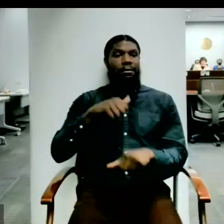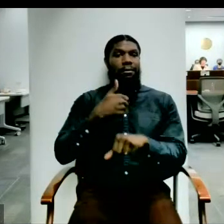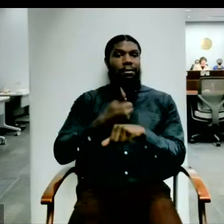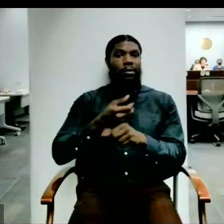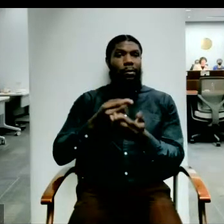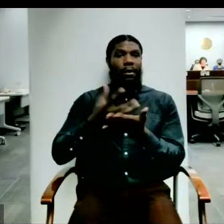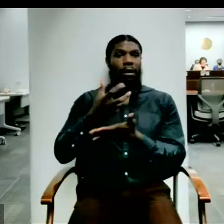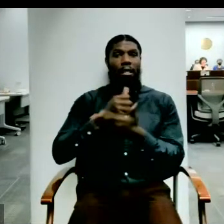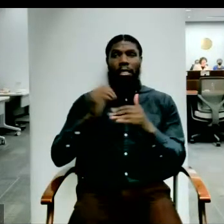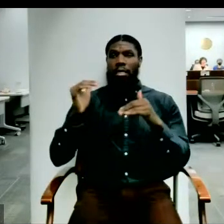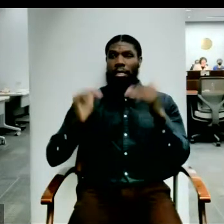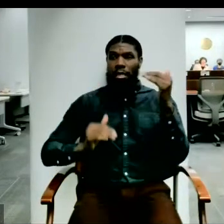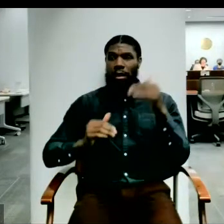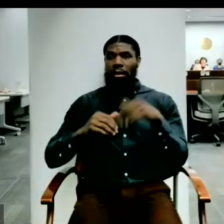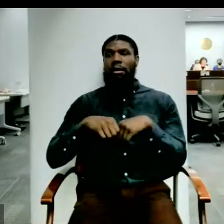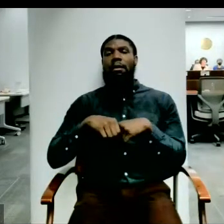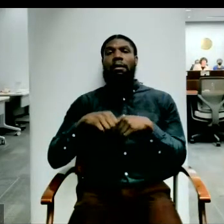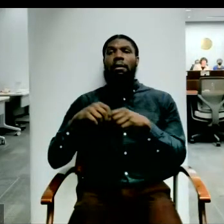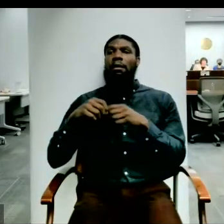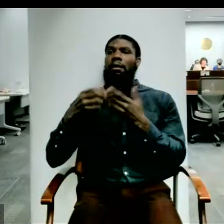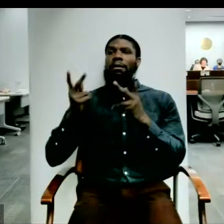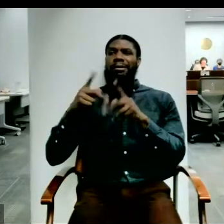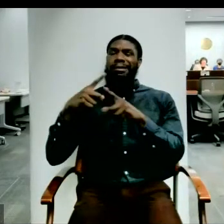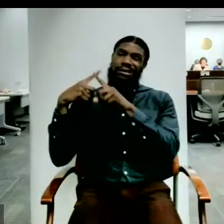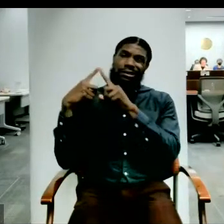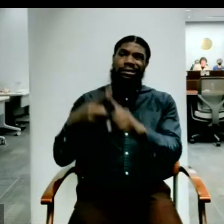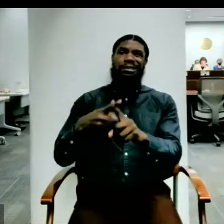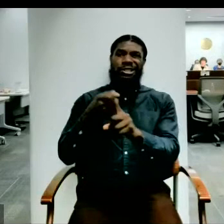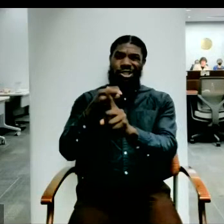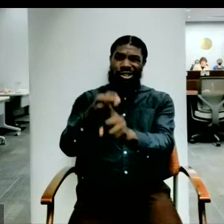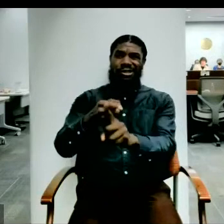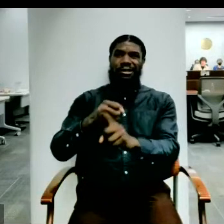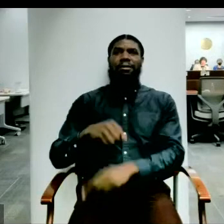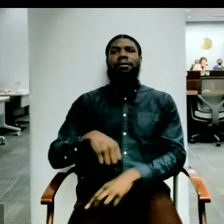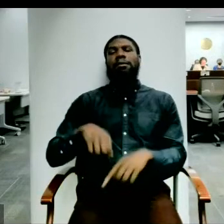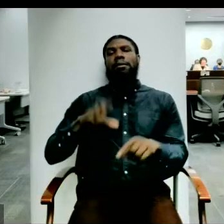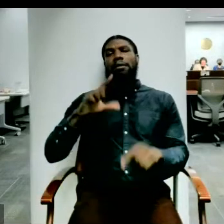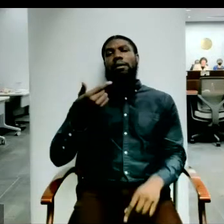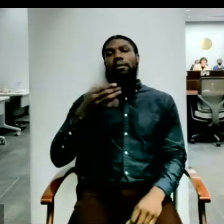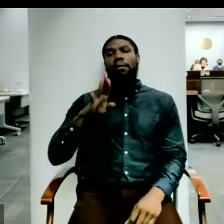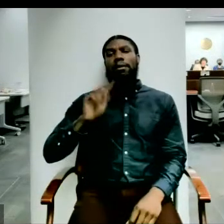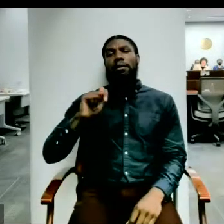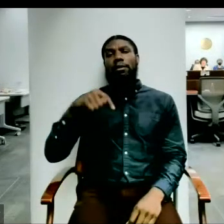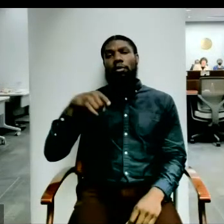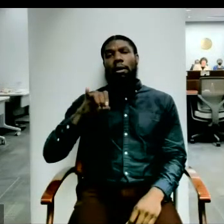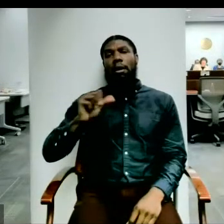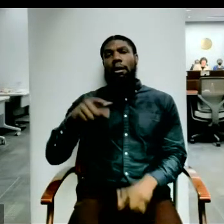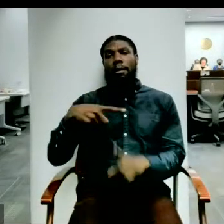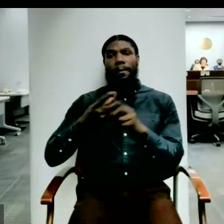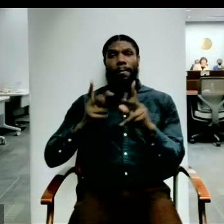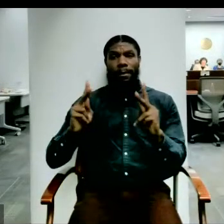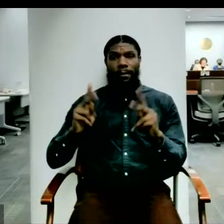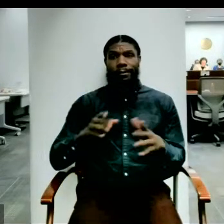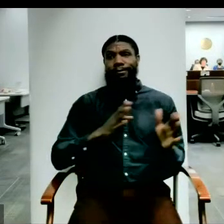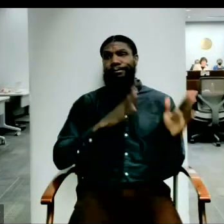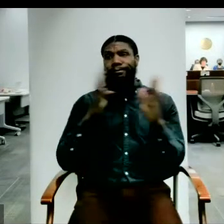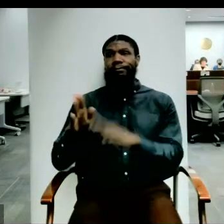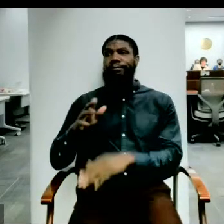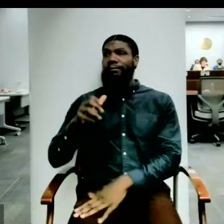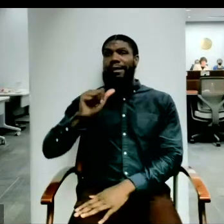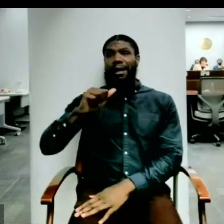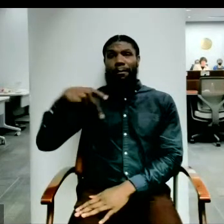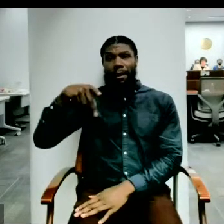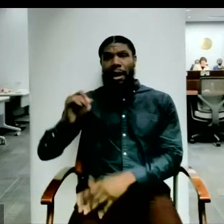The attacks on LGTBQI + people, the backlash against AAPI communities in the wake of the